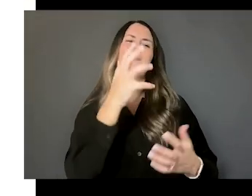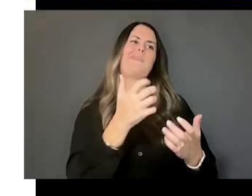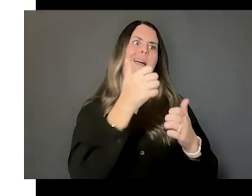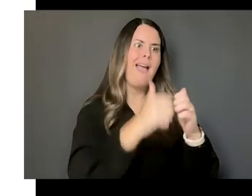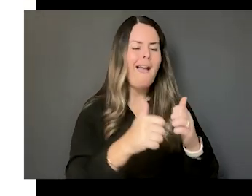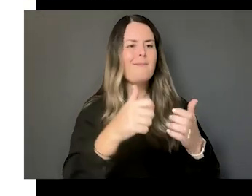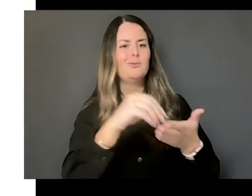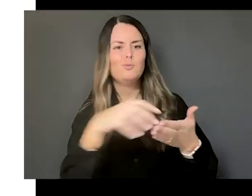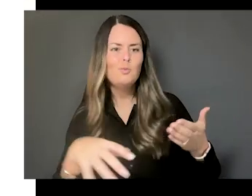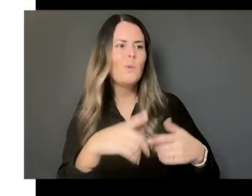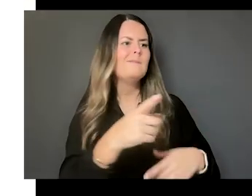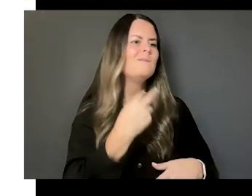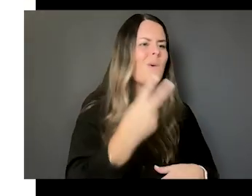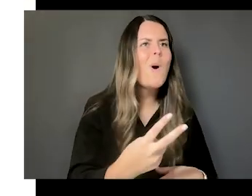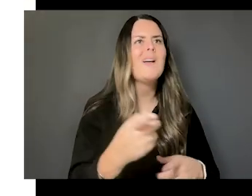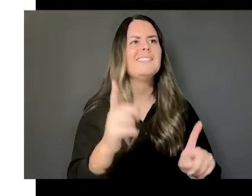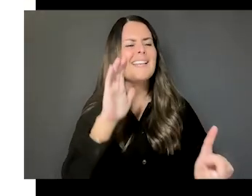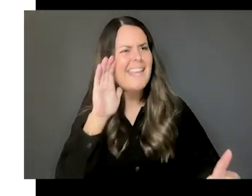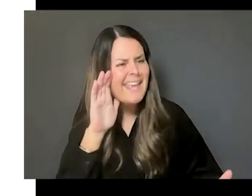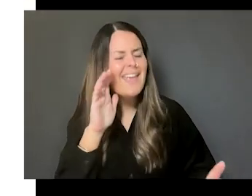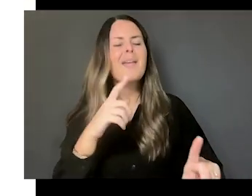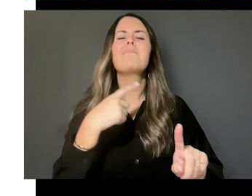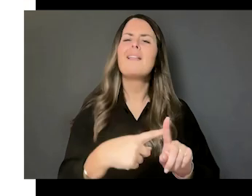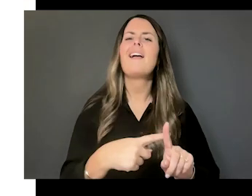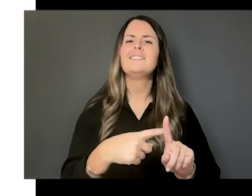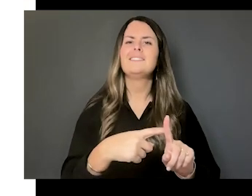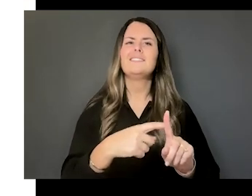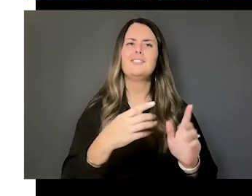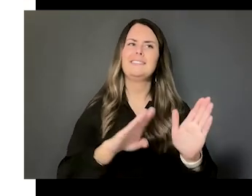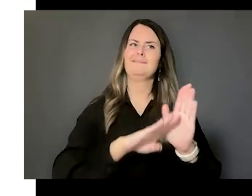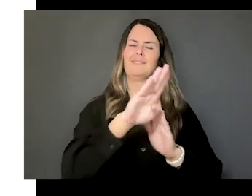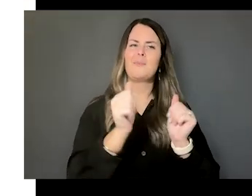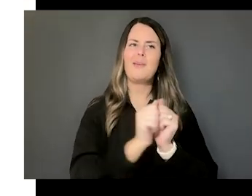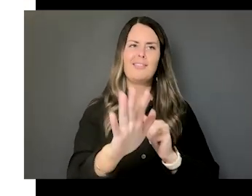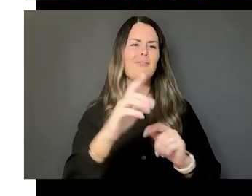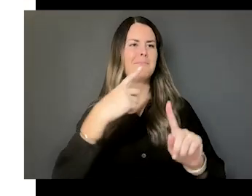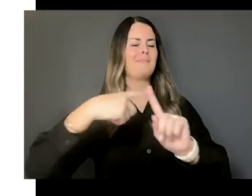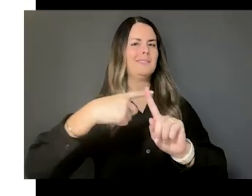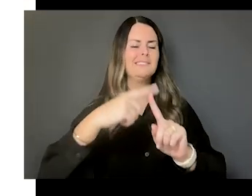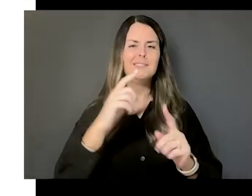voice to be heard and to help build that positive math identity. So those are really powerful visions.